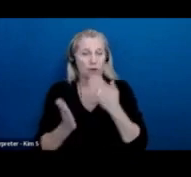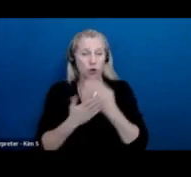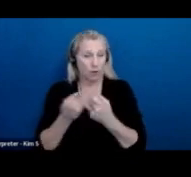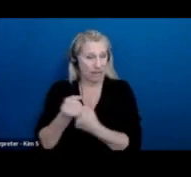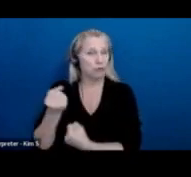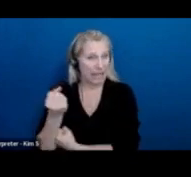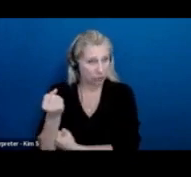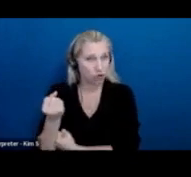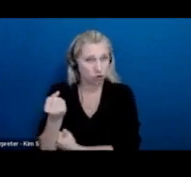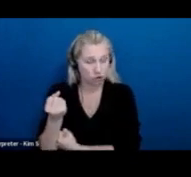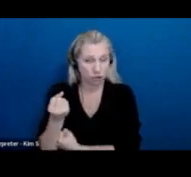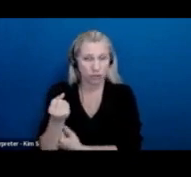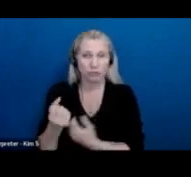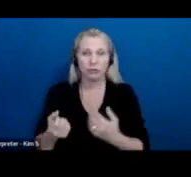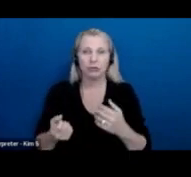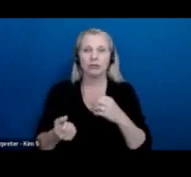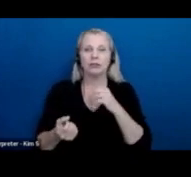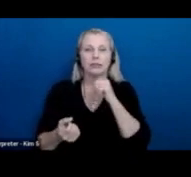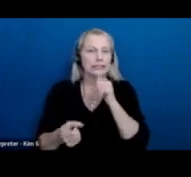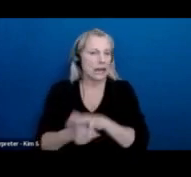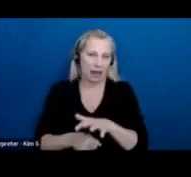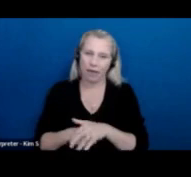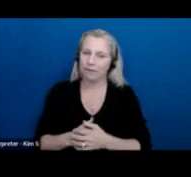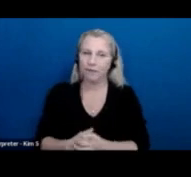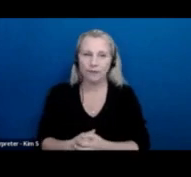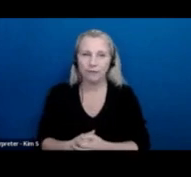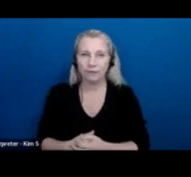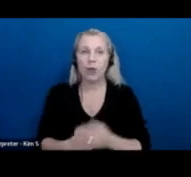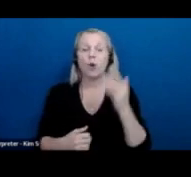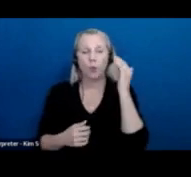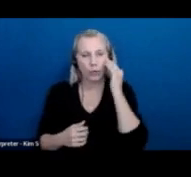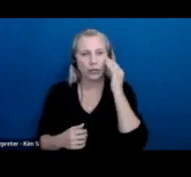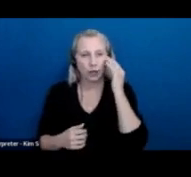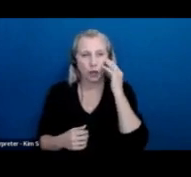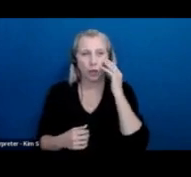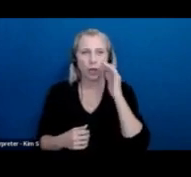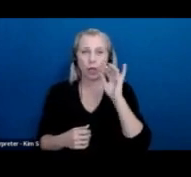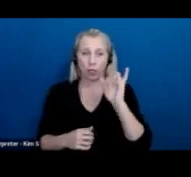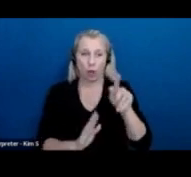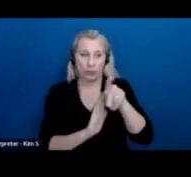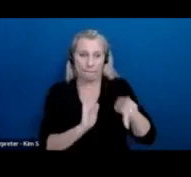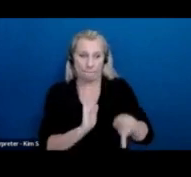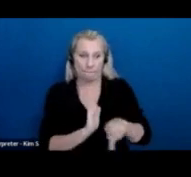wraparound house, it isn't enough. We know that these principles need to be translated